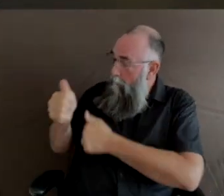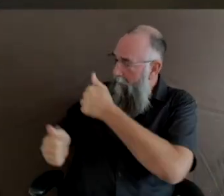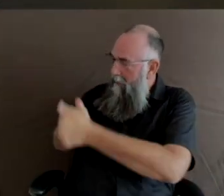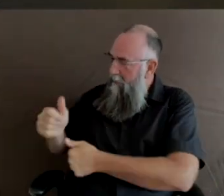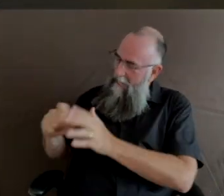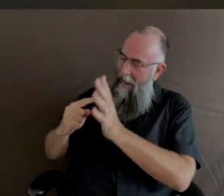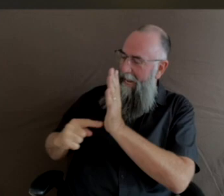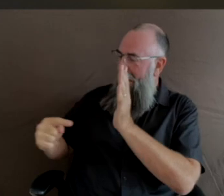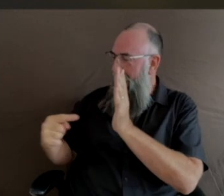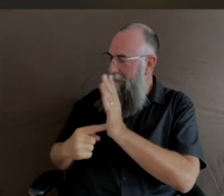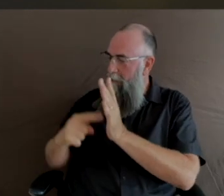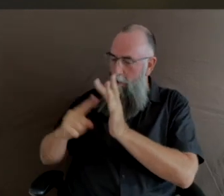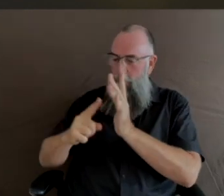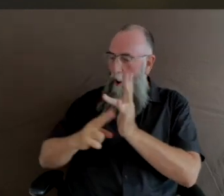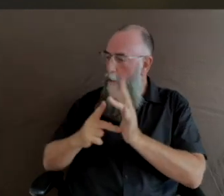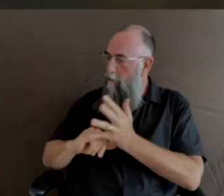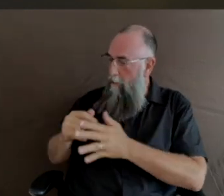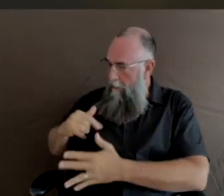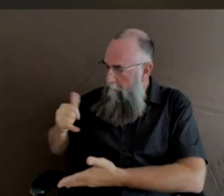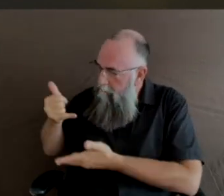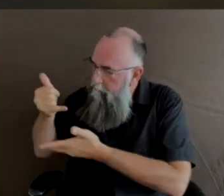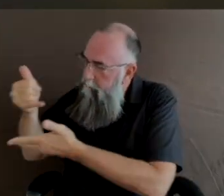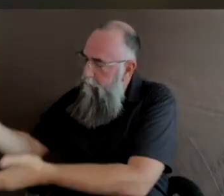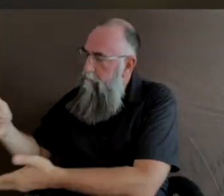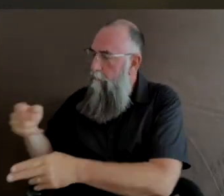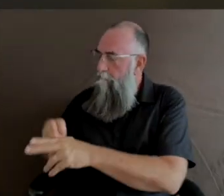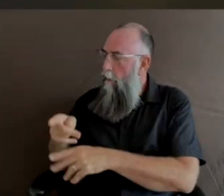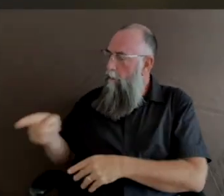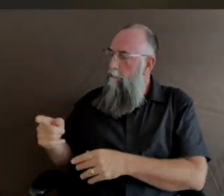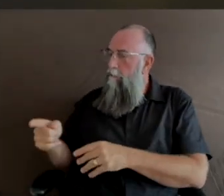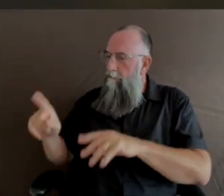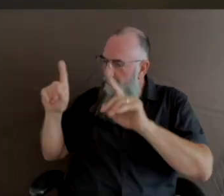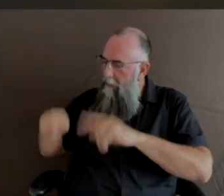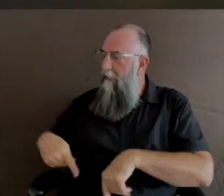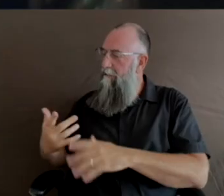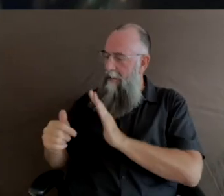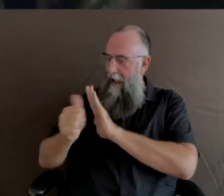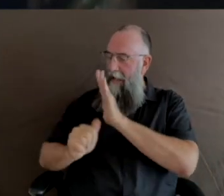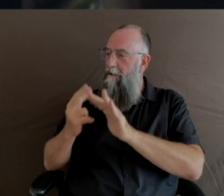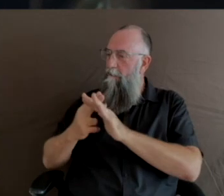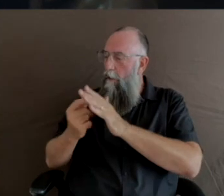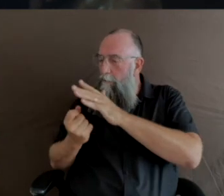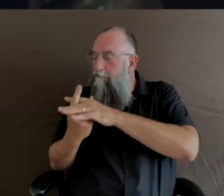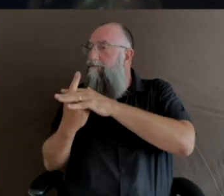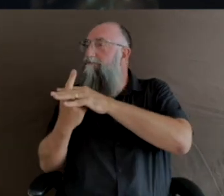the Australia Council Award for Emerging and Experimental Arts in 2021. Thank you. Thank you so much.